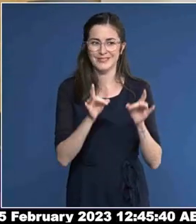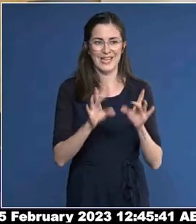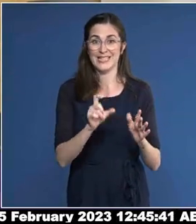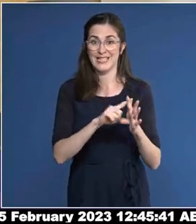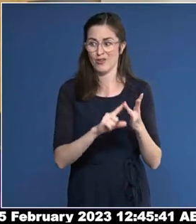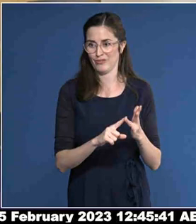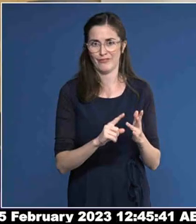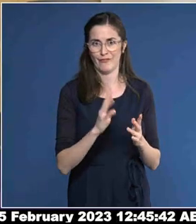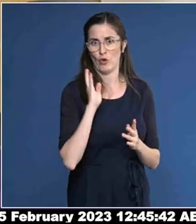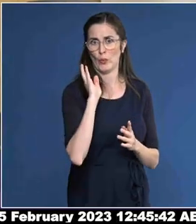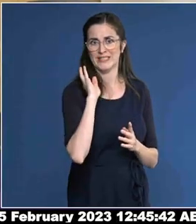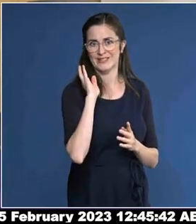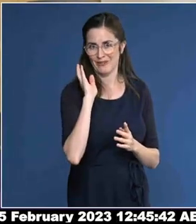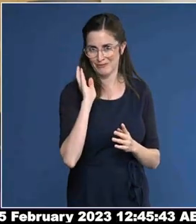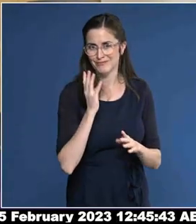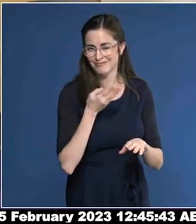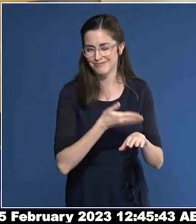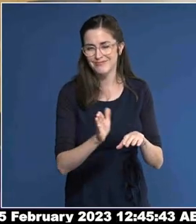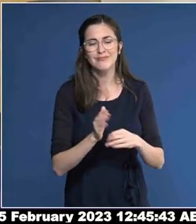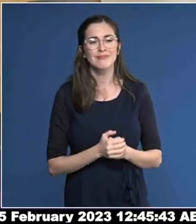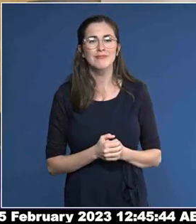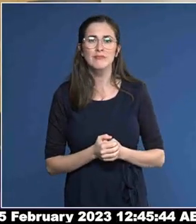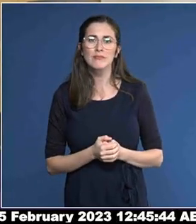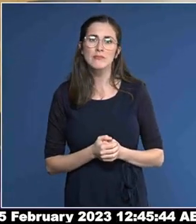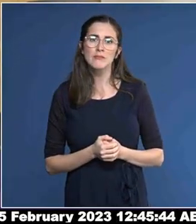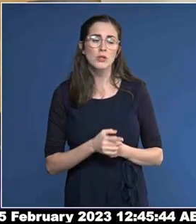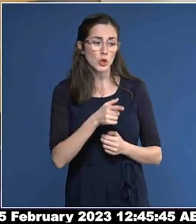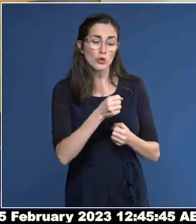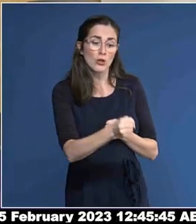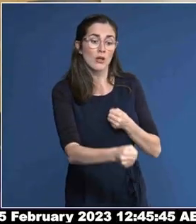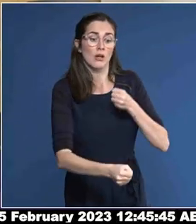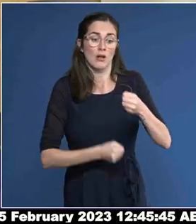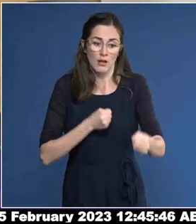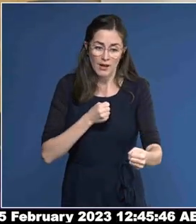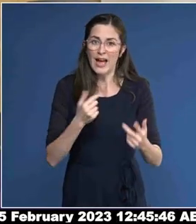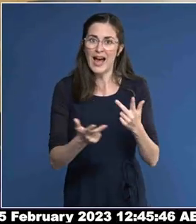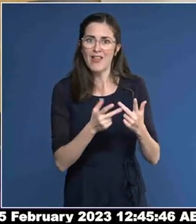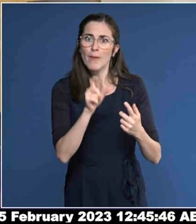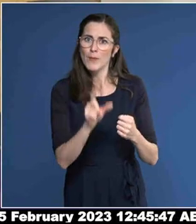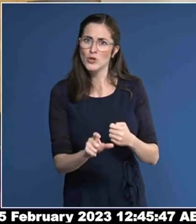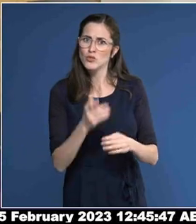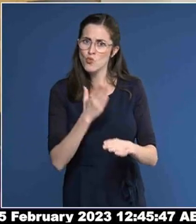and I think you have taken over from a person who was in the role for quite a period of time before.